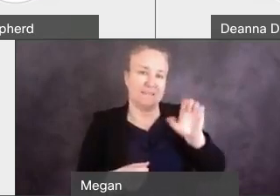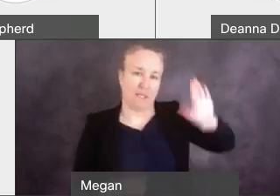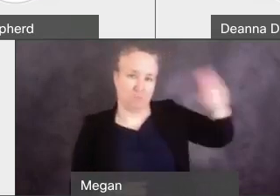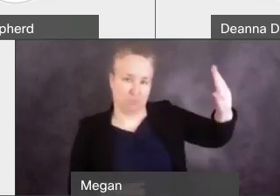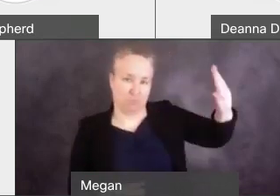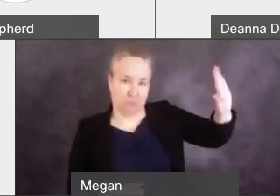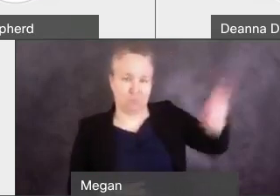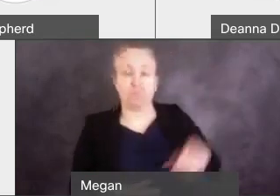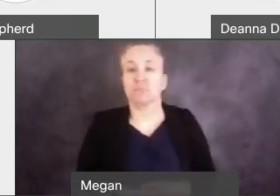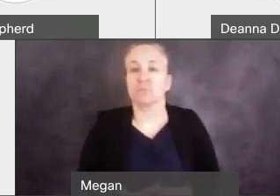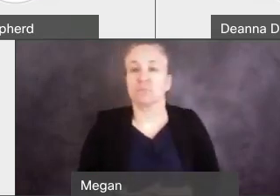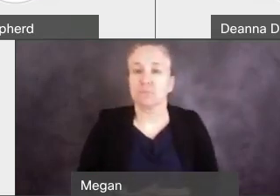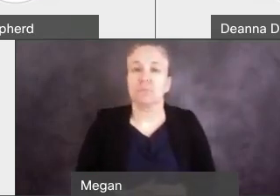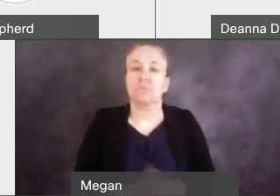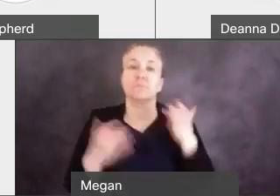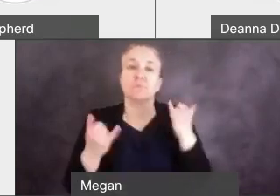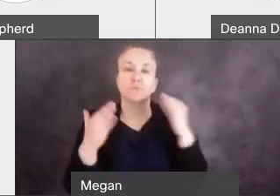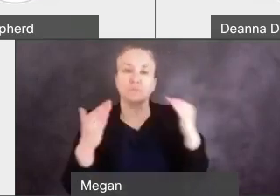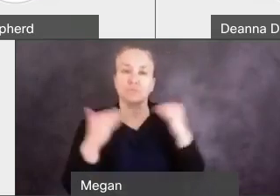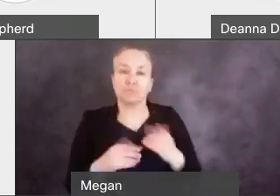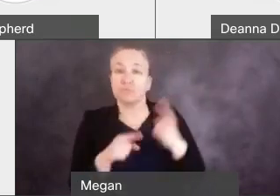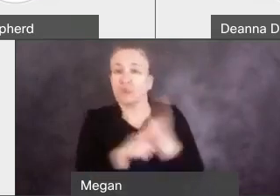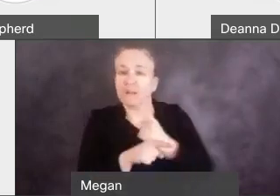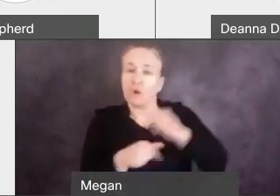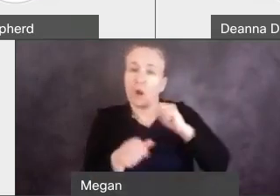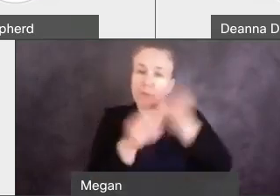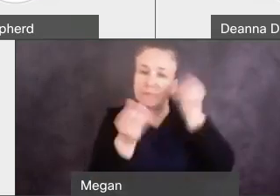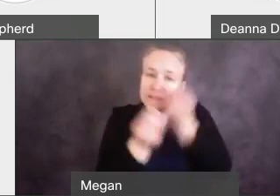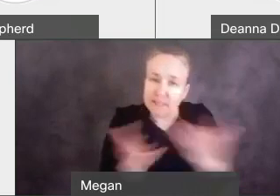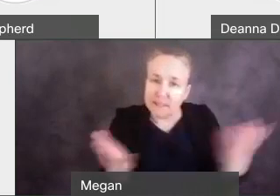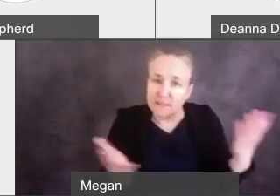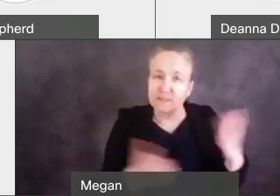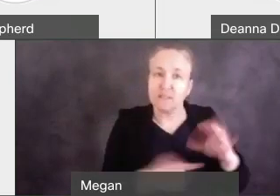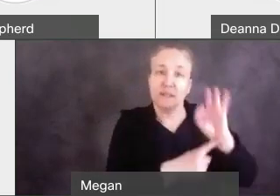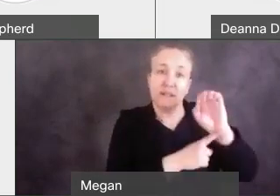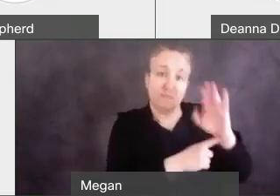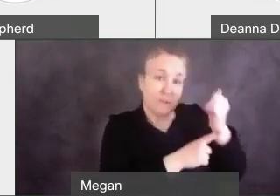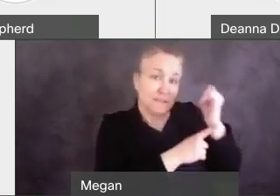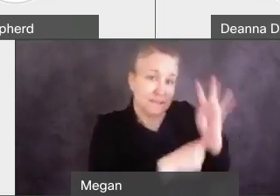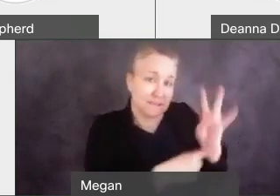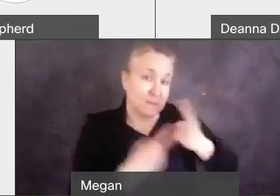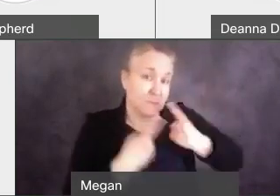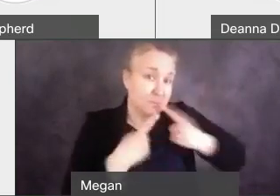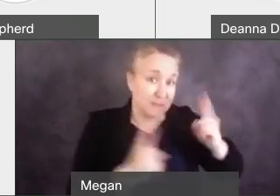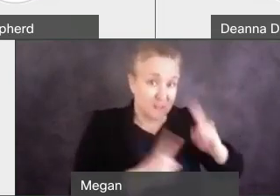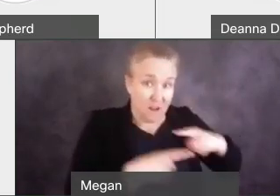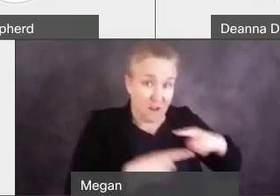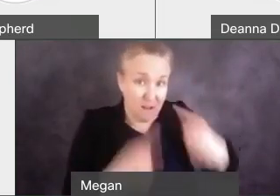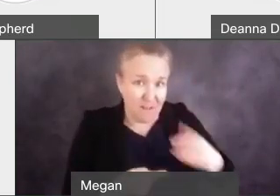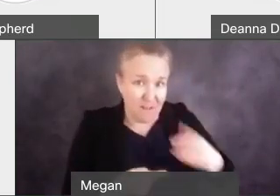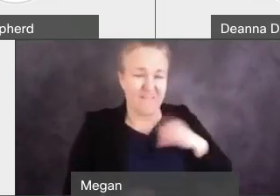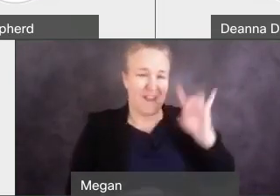So moving on to our regular update. Since the February 17th press briefing, we've had 837 new